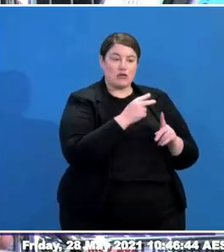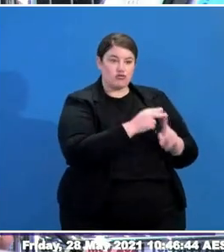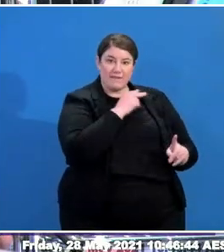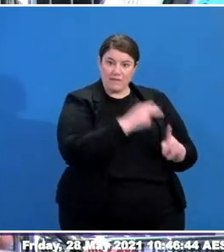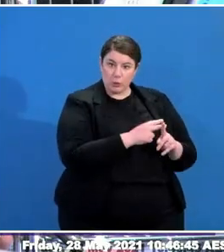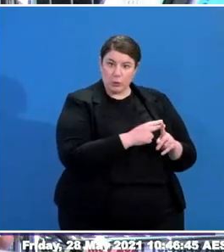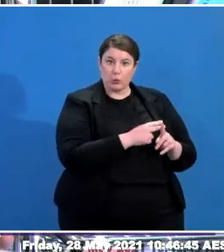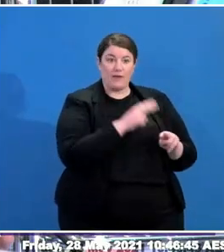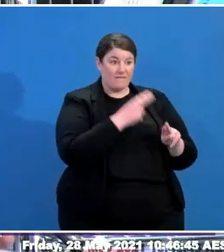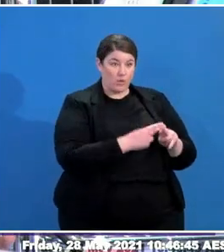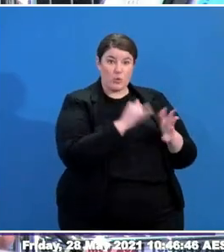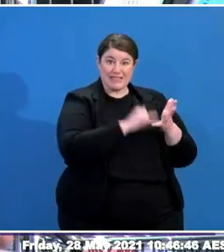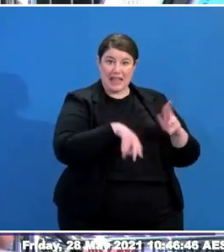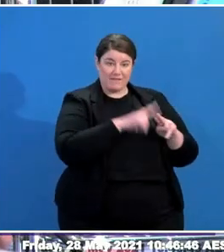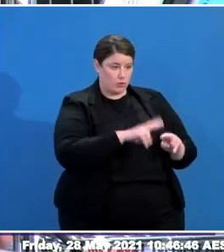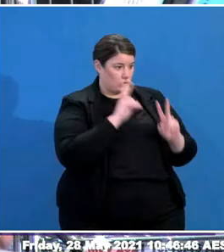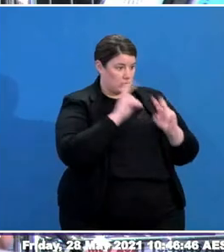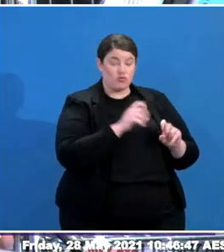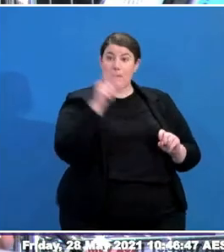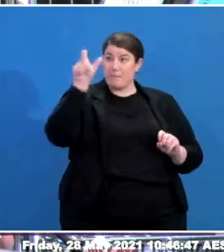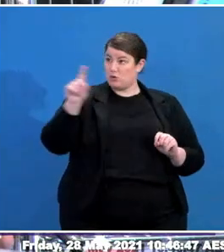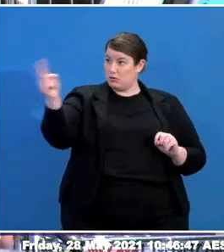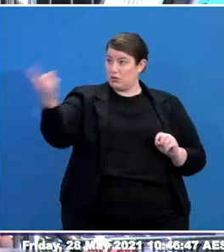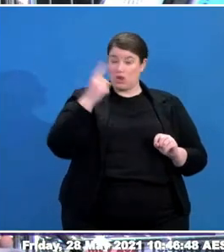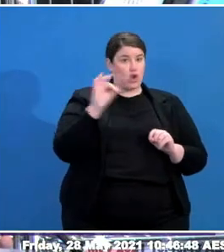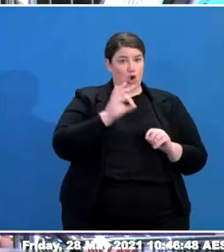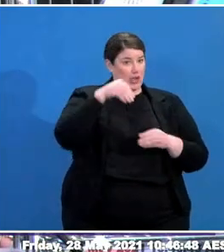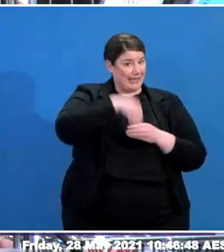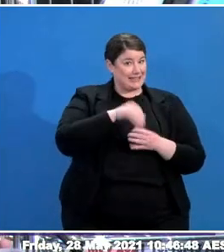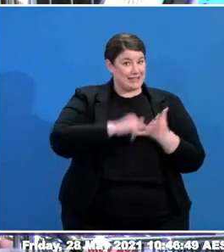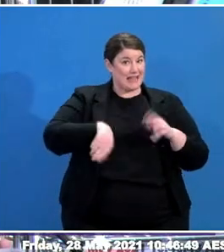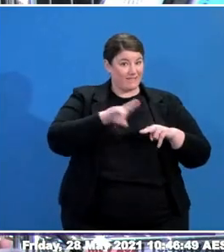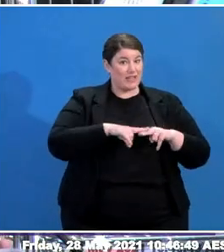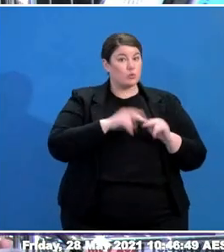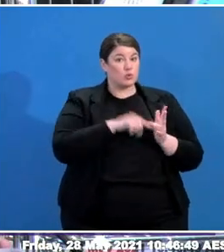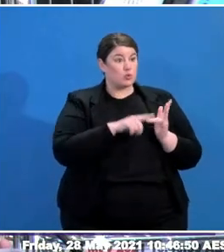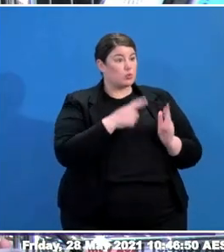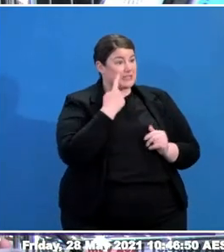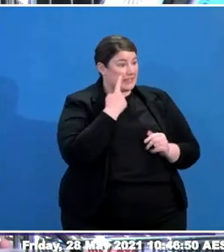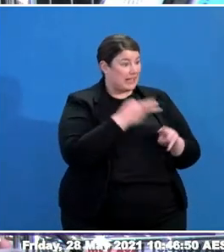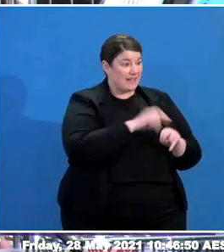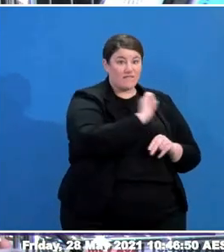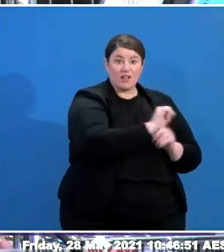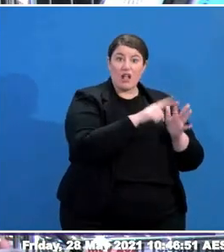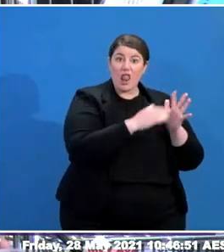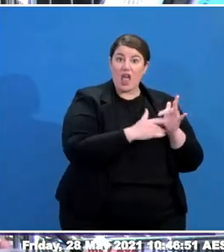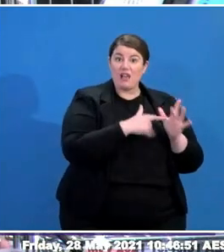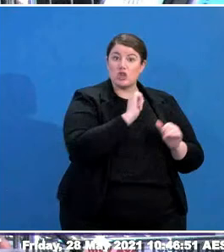ascertain from an independent person whether any of Eliza's feedback or complaints were unfounded?